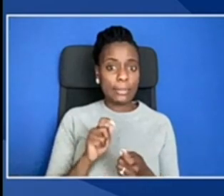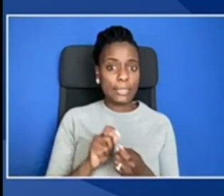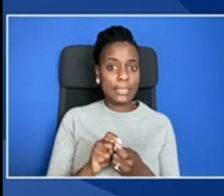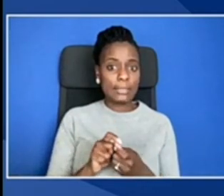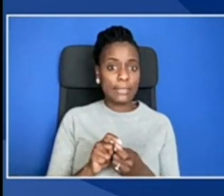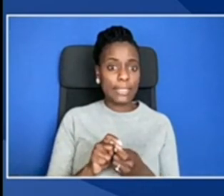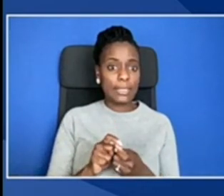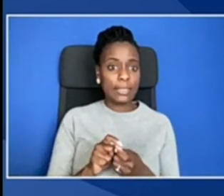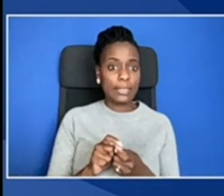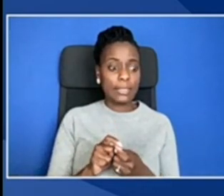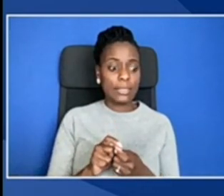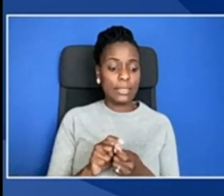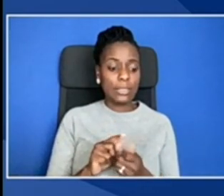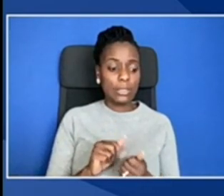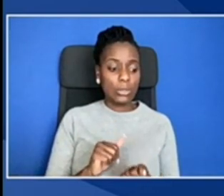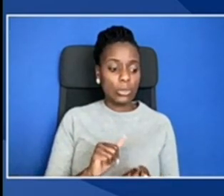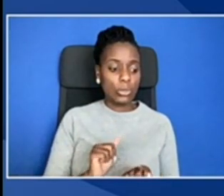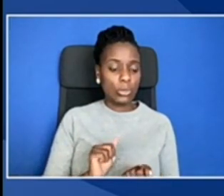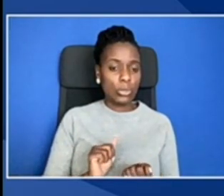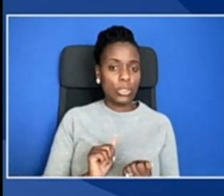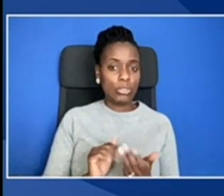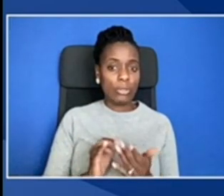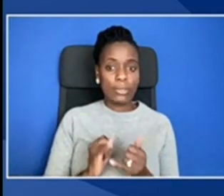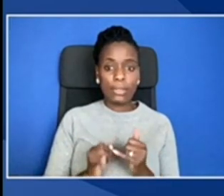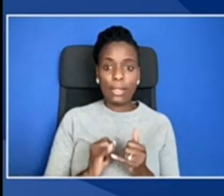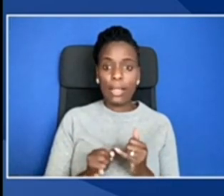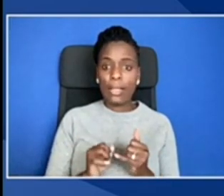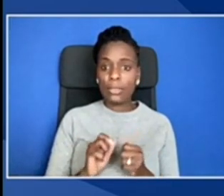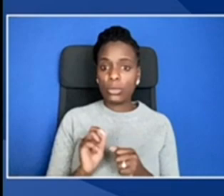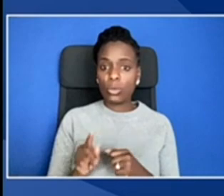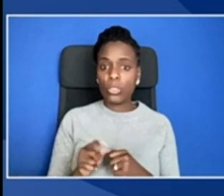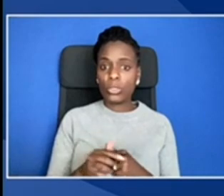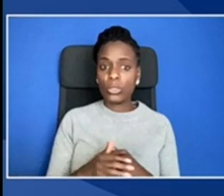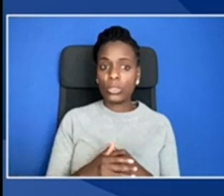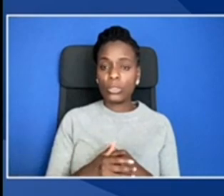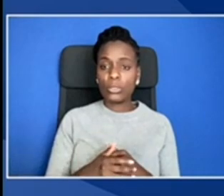address to the last question that we're considering right now?